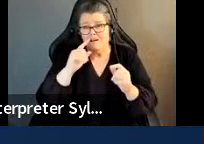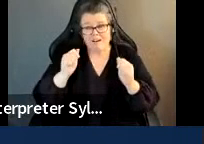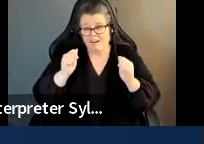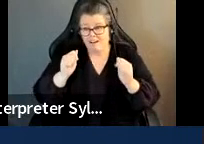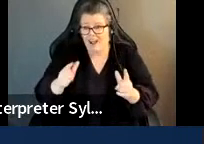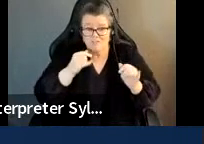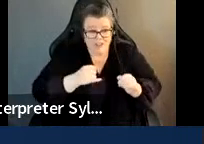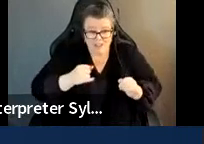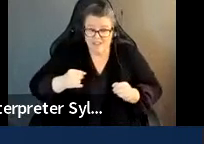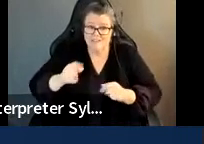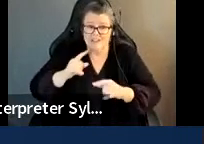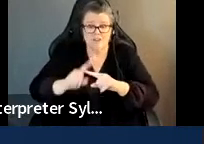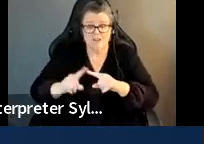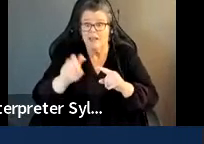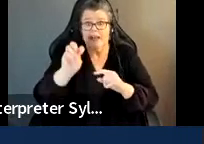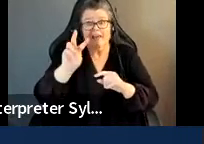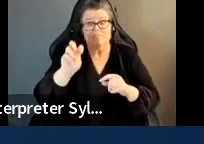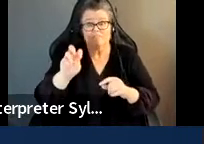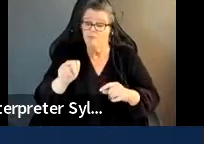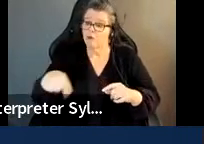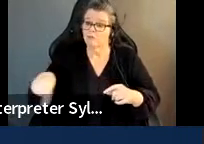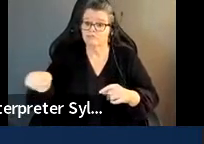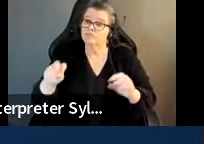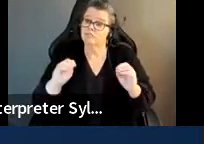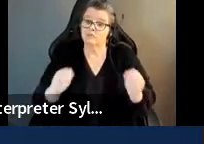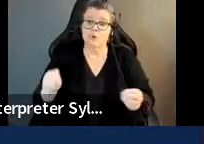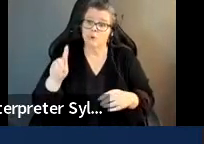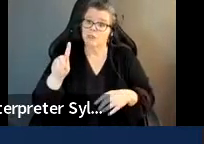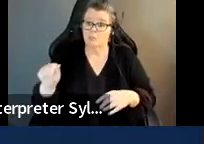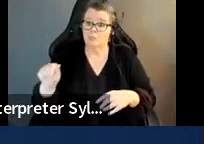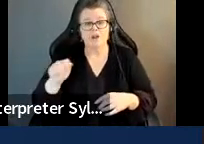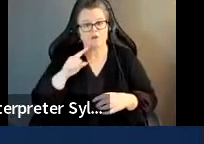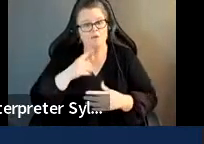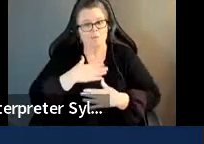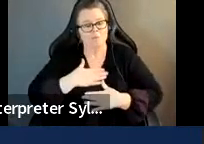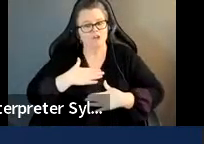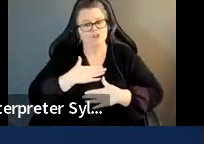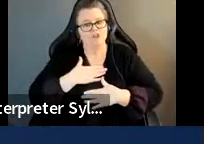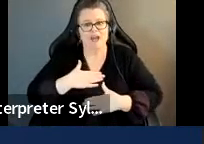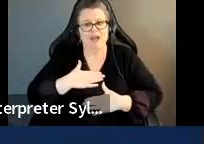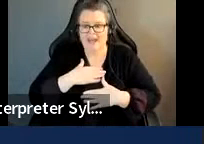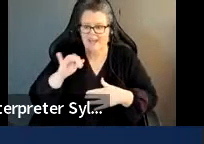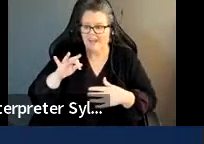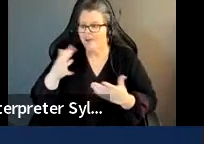Even people who are able bodied, I'm sure appreciate if you're a shorter person, a shorter